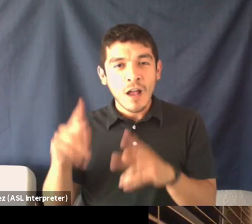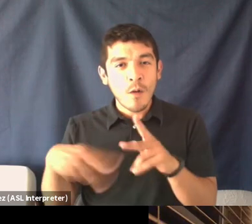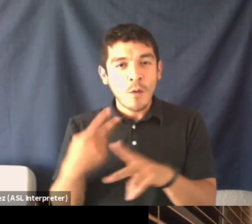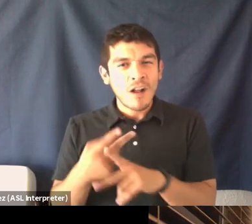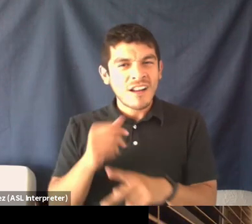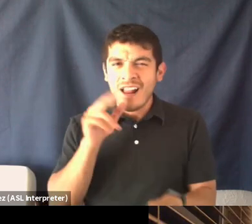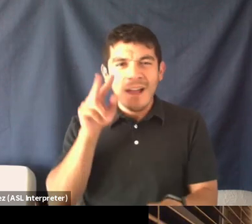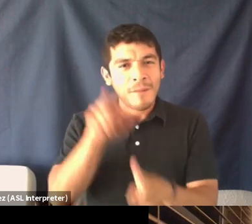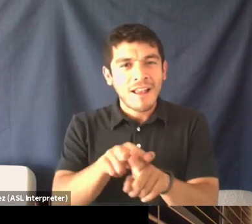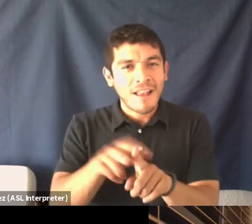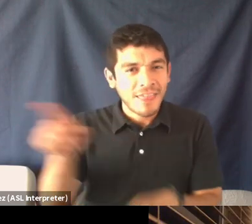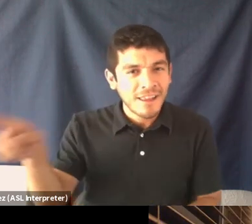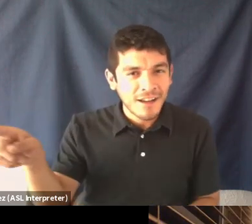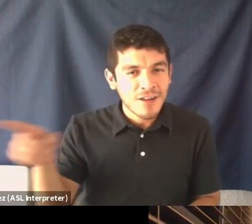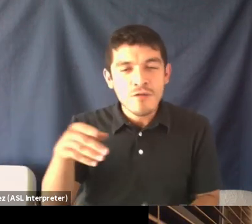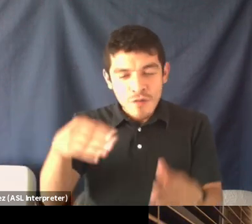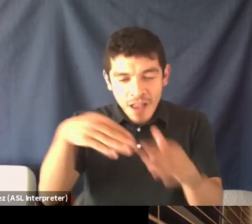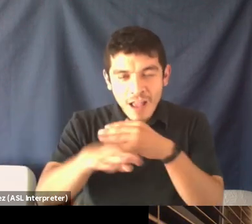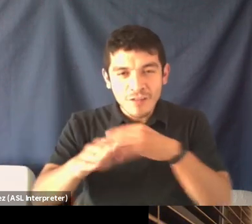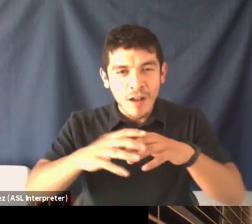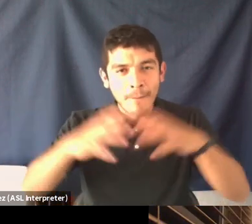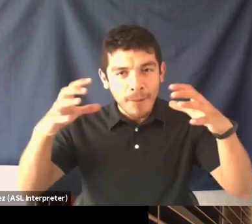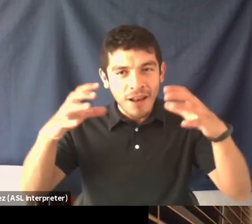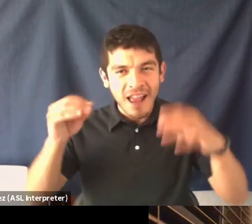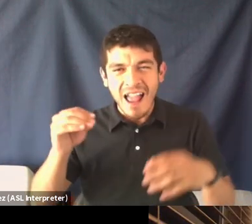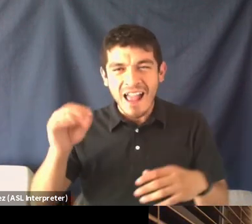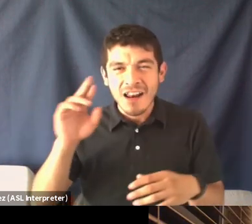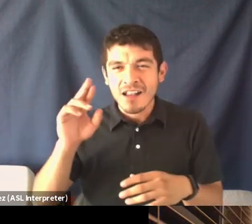It's like you enter a bubble and reality is a distortion effect that happens.